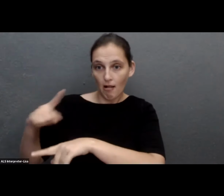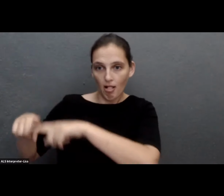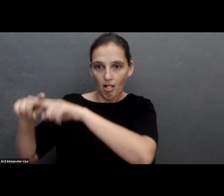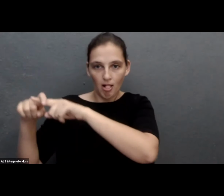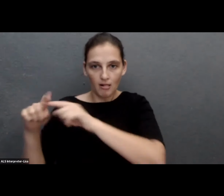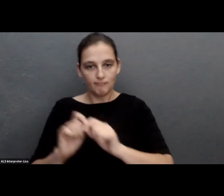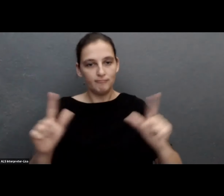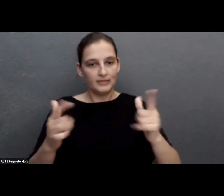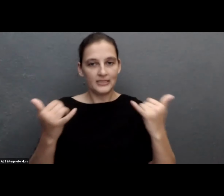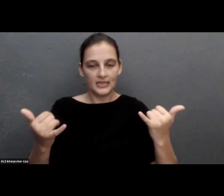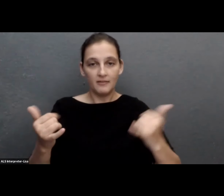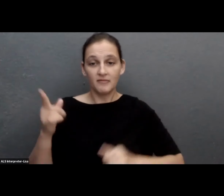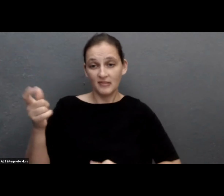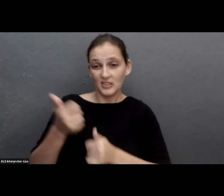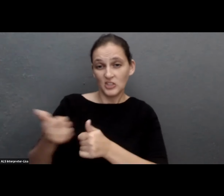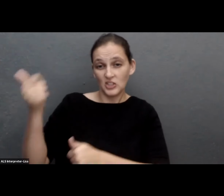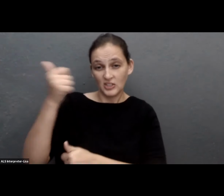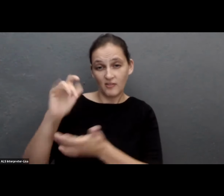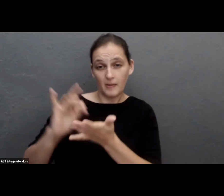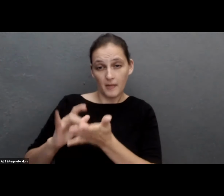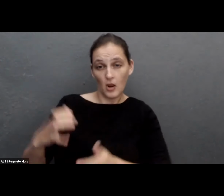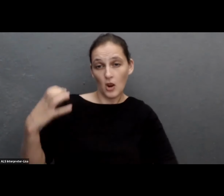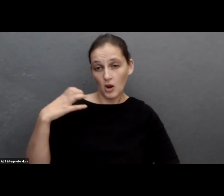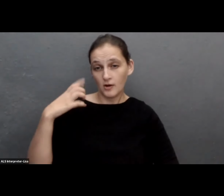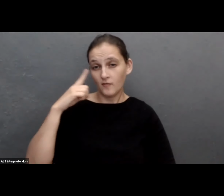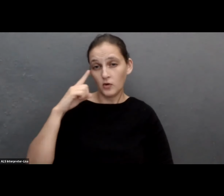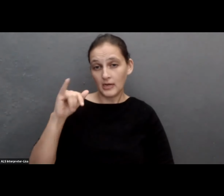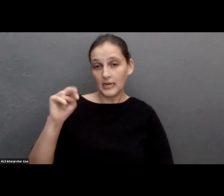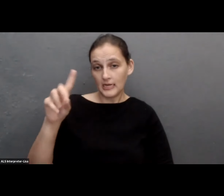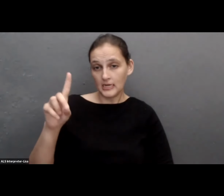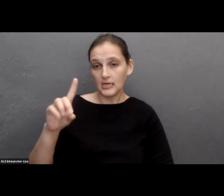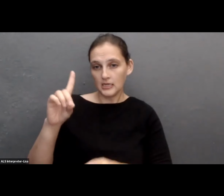and as Chief Medical Officer for the Indiana Department of Health and the Faculty Member